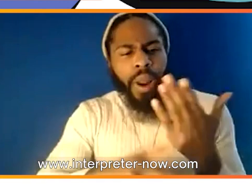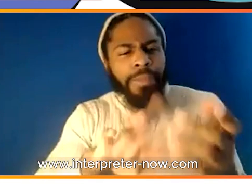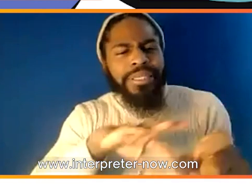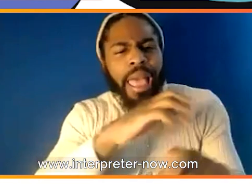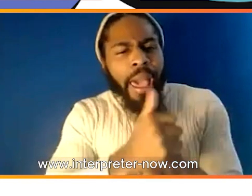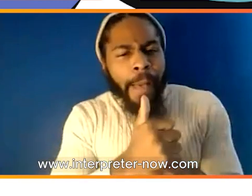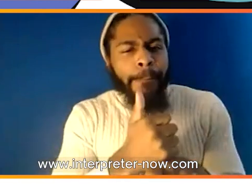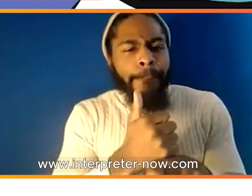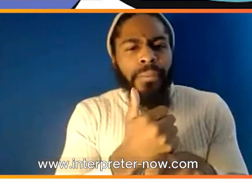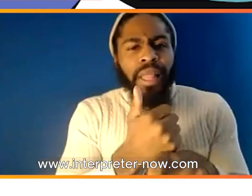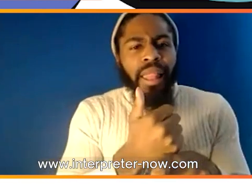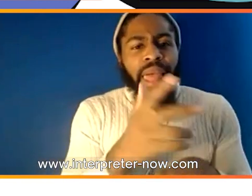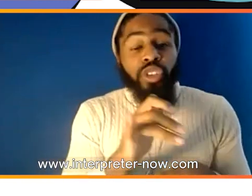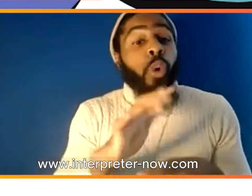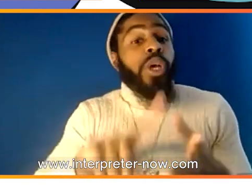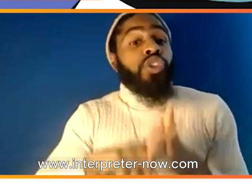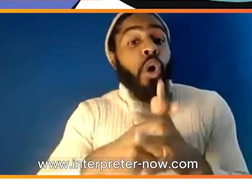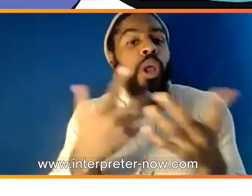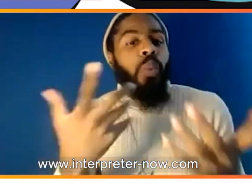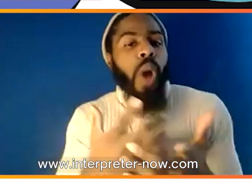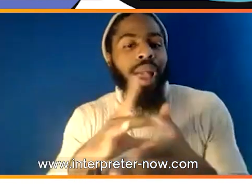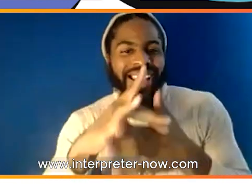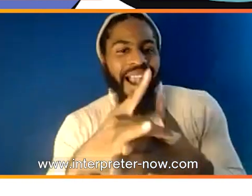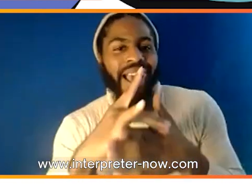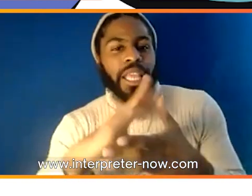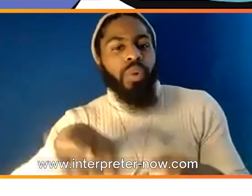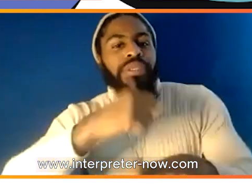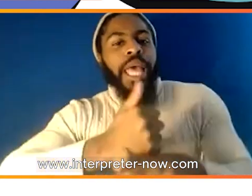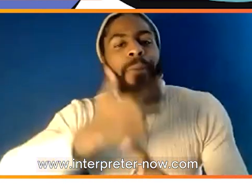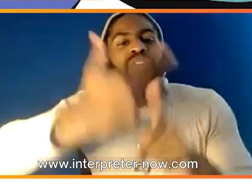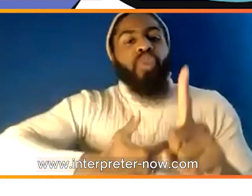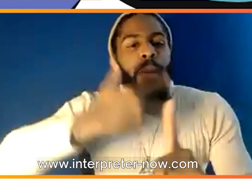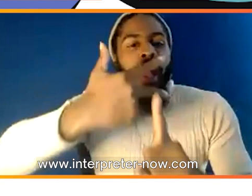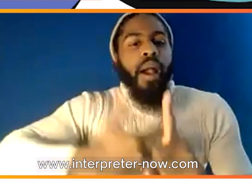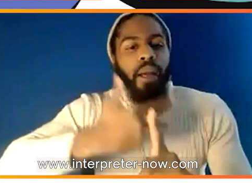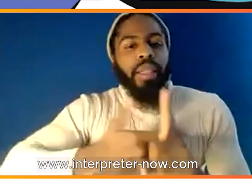up building there was a quarterly cadence of content. That was just a simple 30-minute